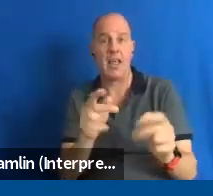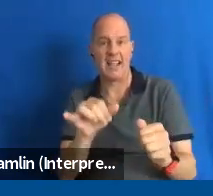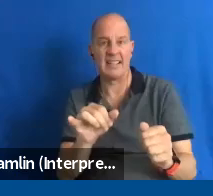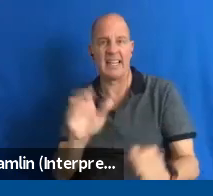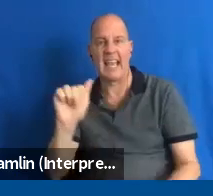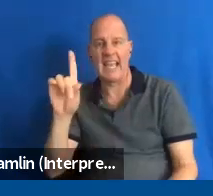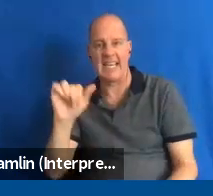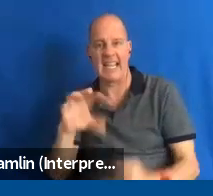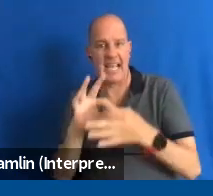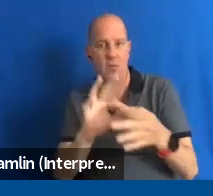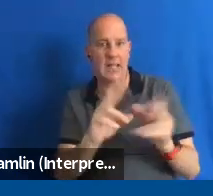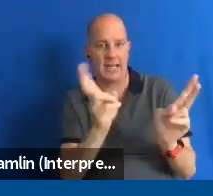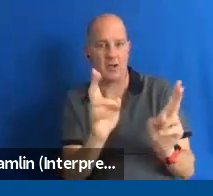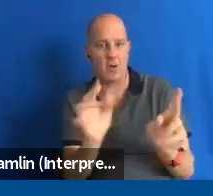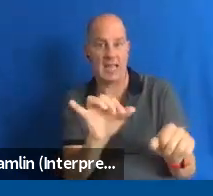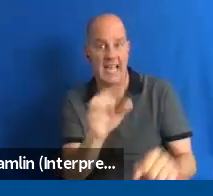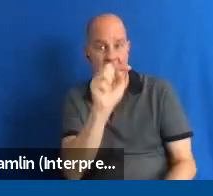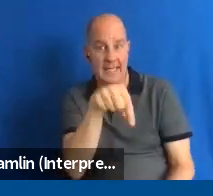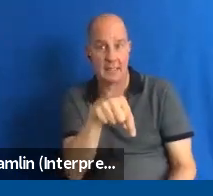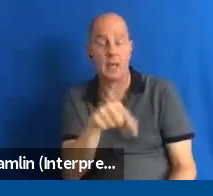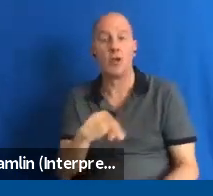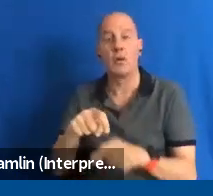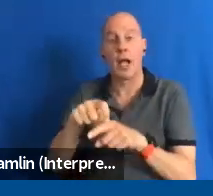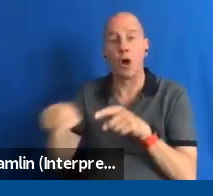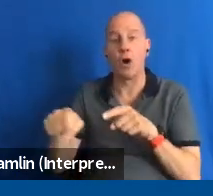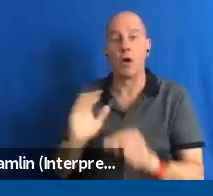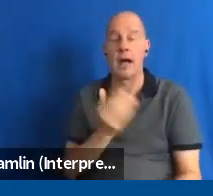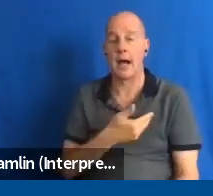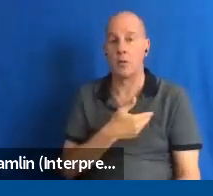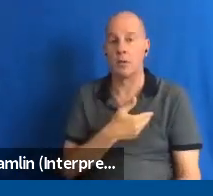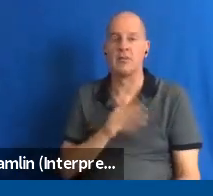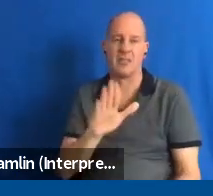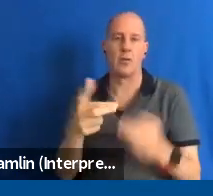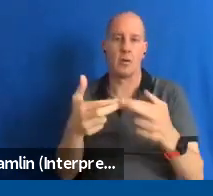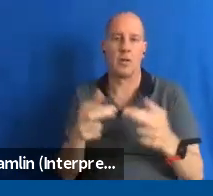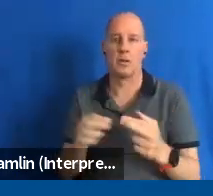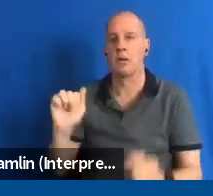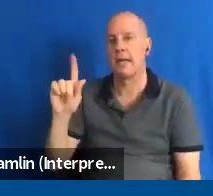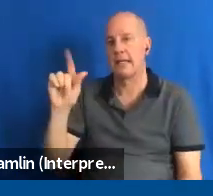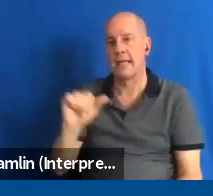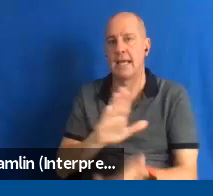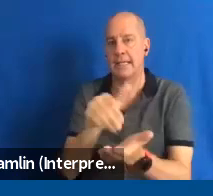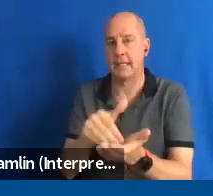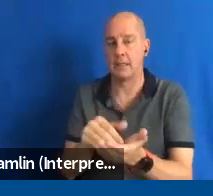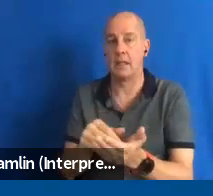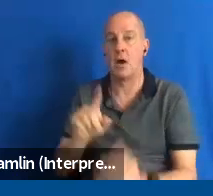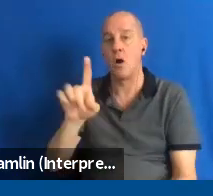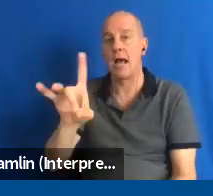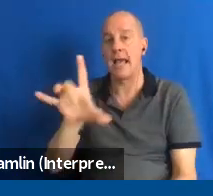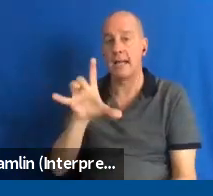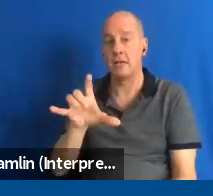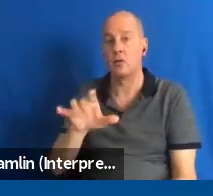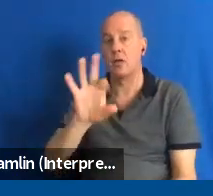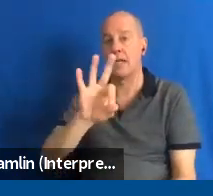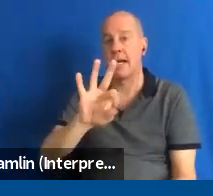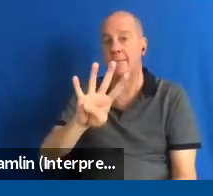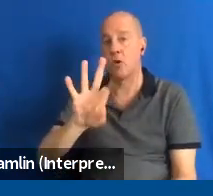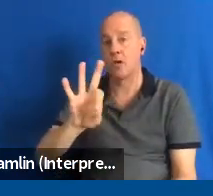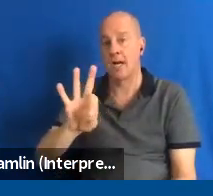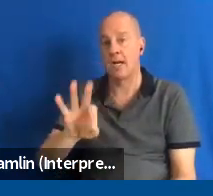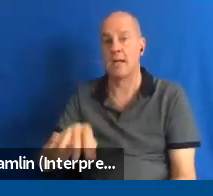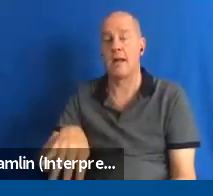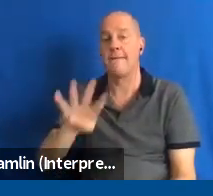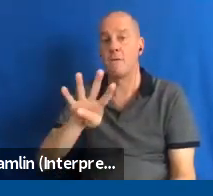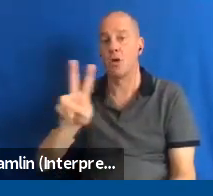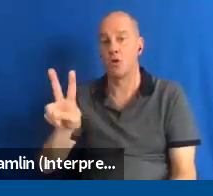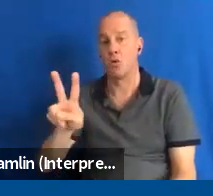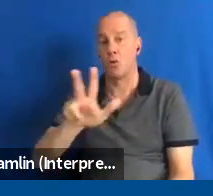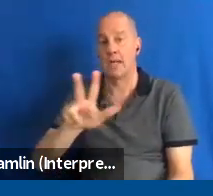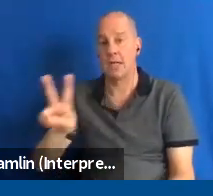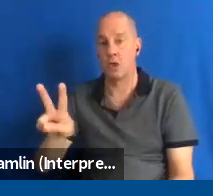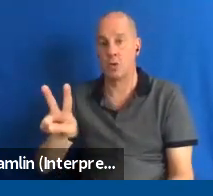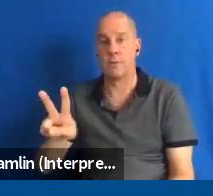like this topic, you can call our your regional ADA Center at 1 800 949 4232 and that is true